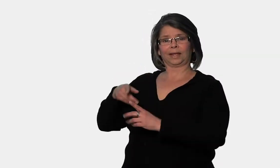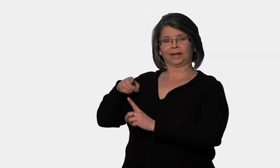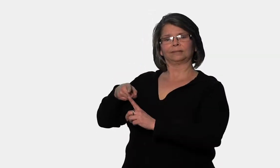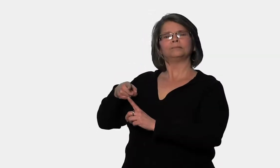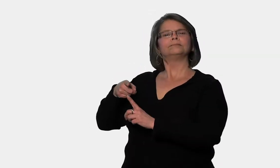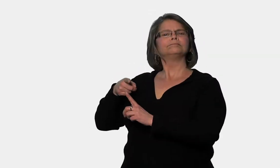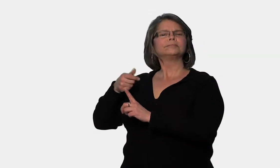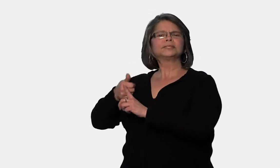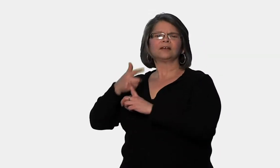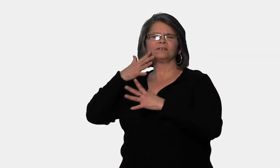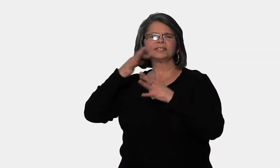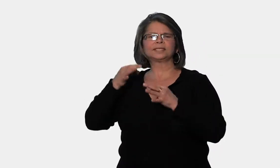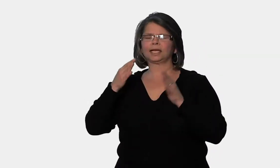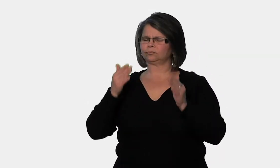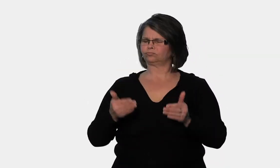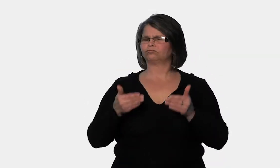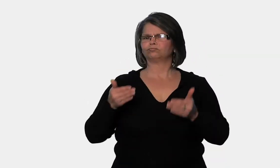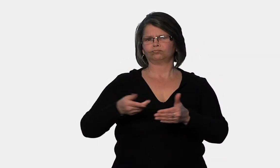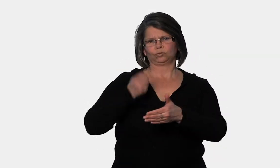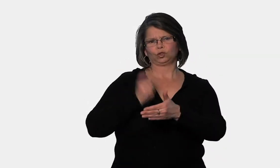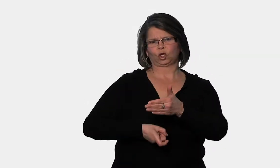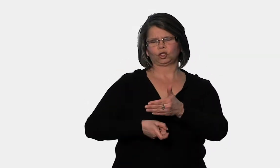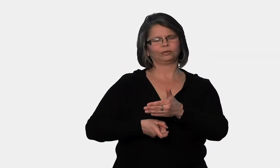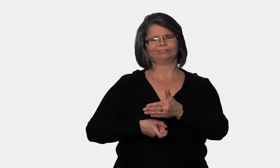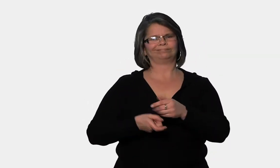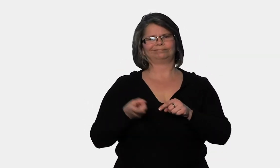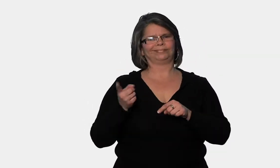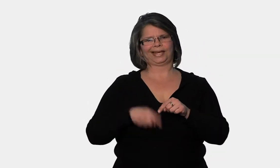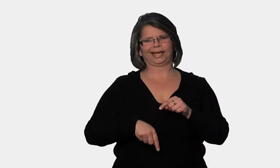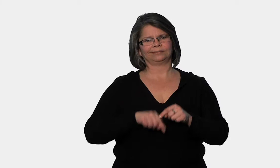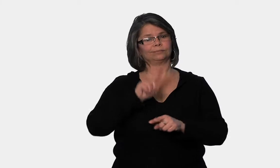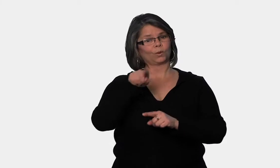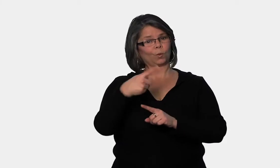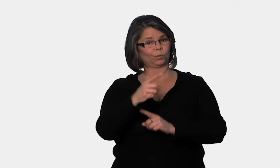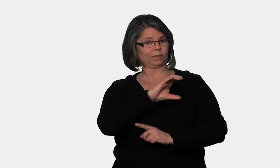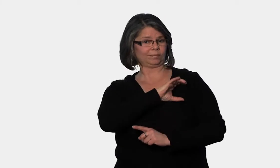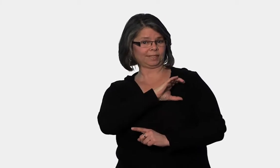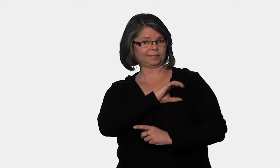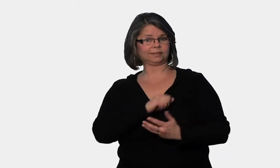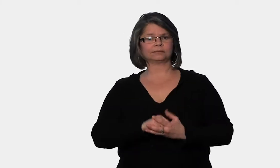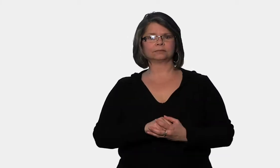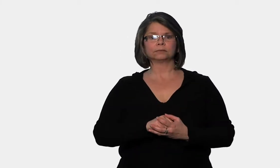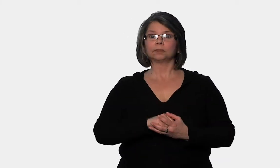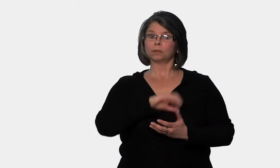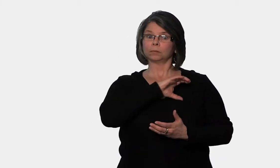A complainant does not decide whether a charge is laid.